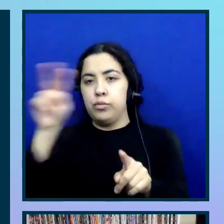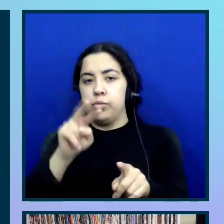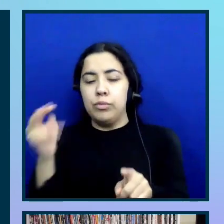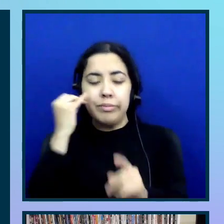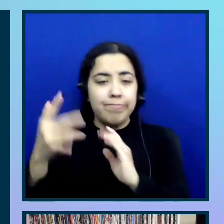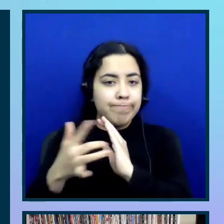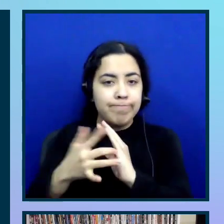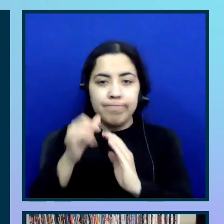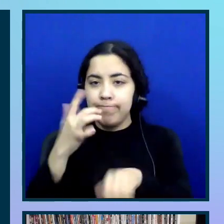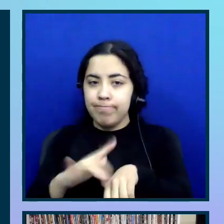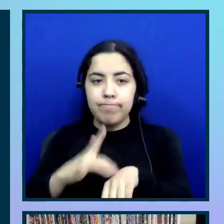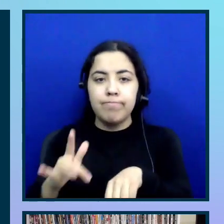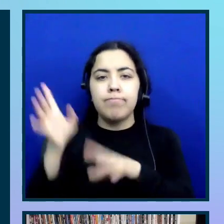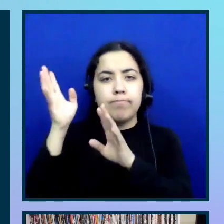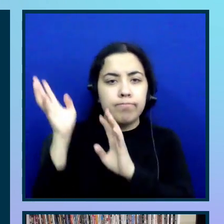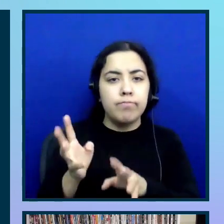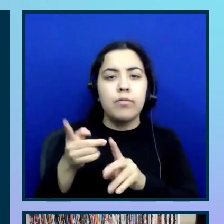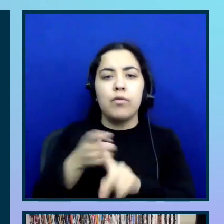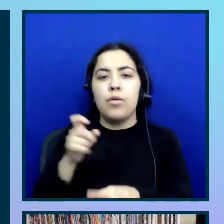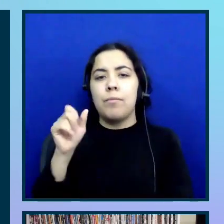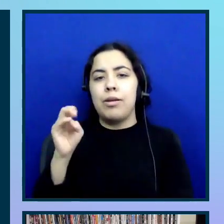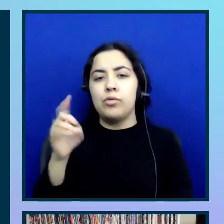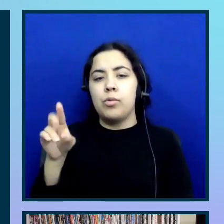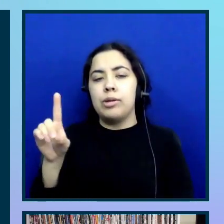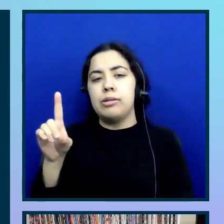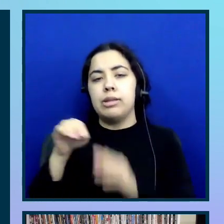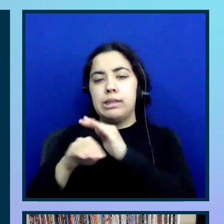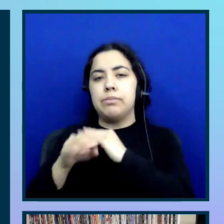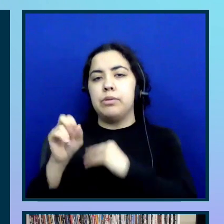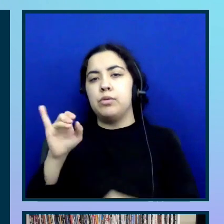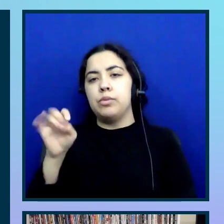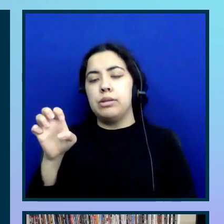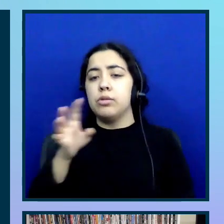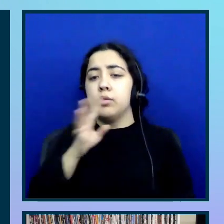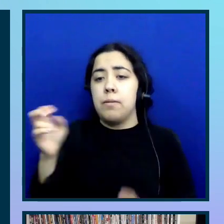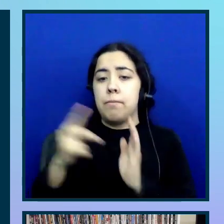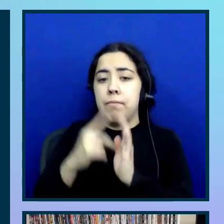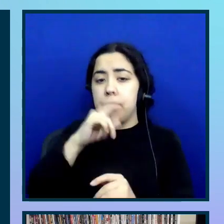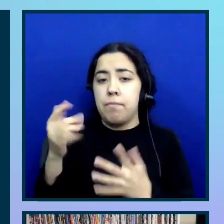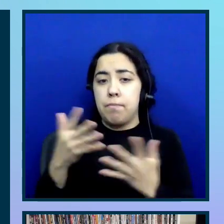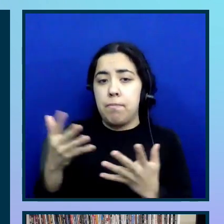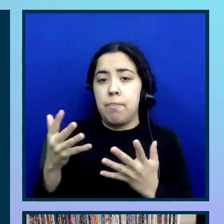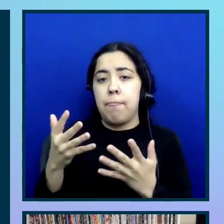you can install it from the Android Accessibility Suite. So you can start TalkBack, starting TalkBack may differ slightly